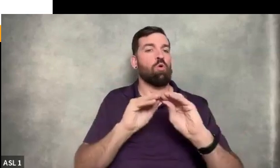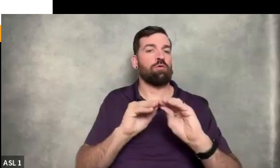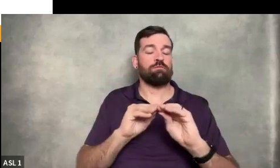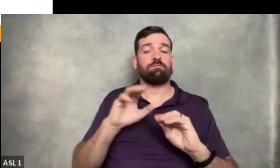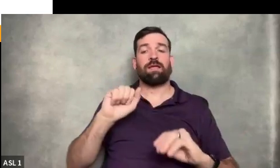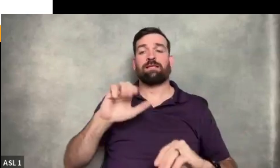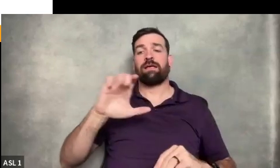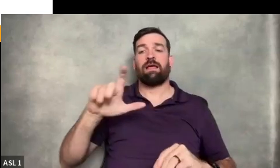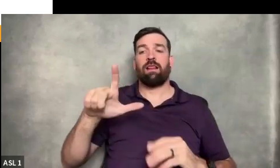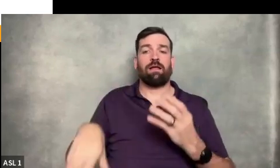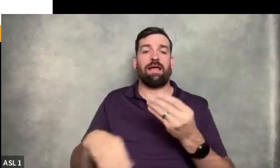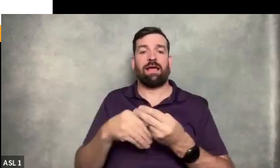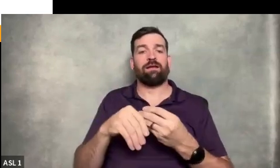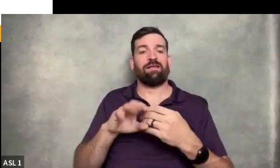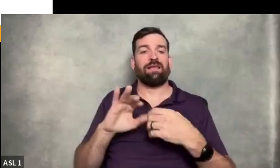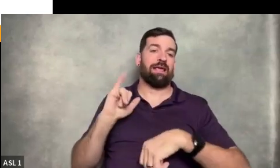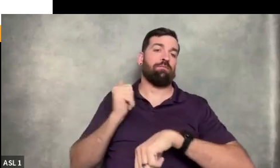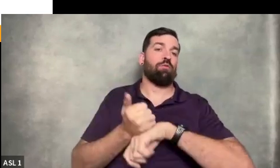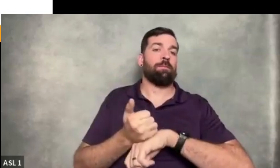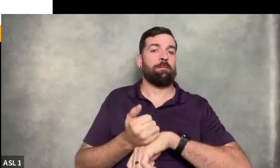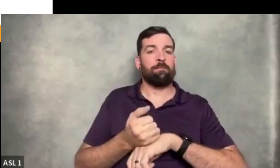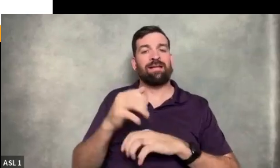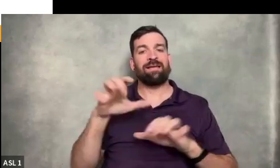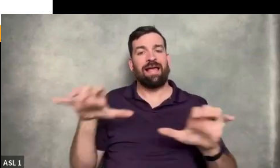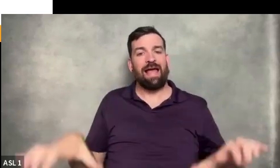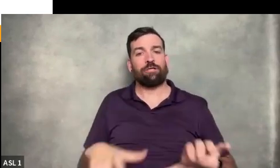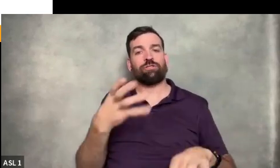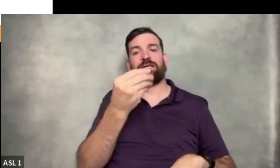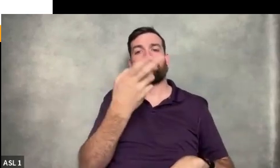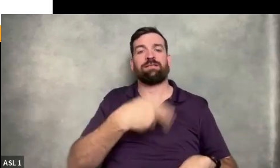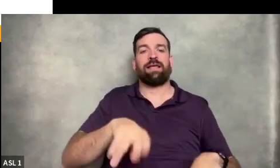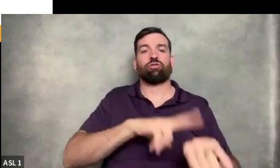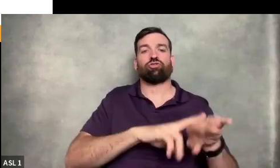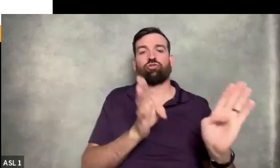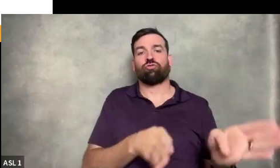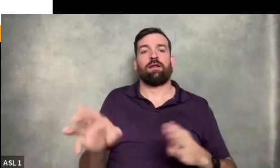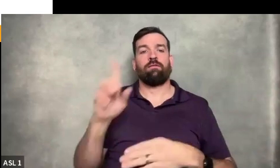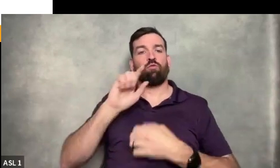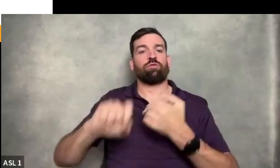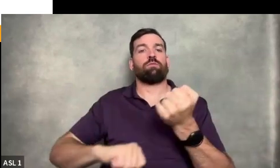added: implementing the actions in the National Strategy to Support Family Caregiving, that can